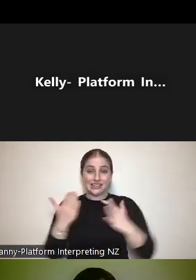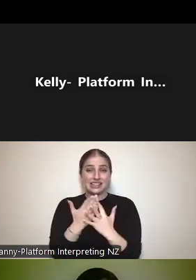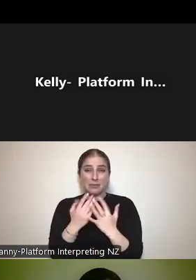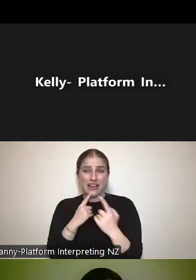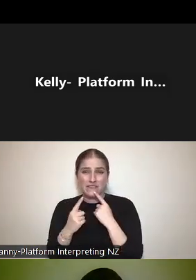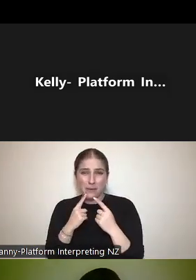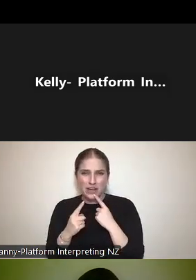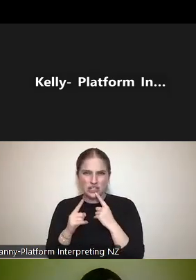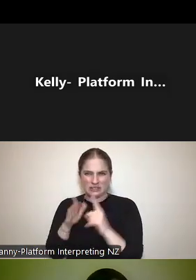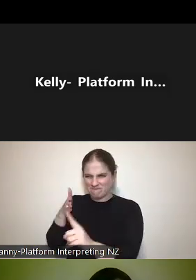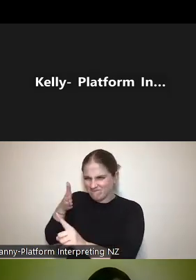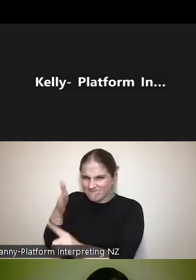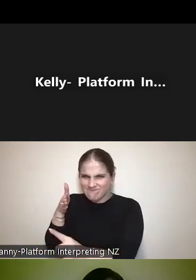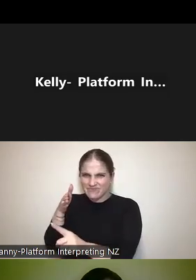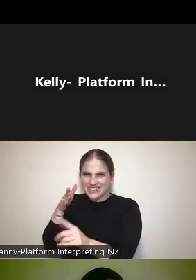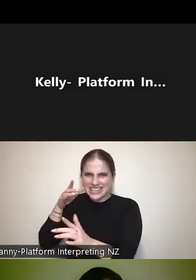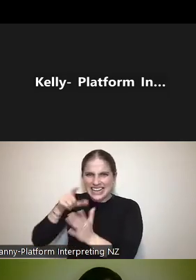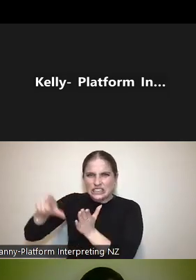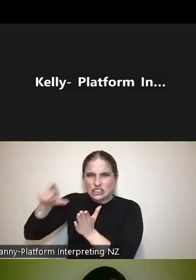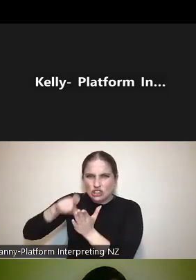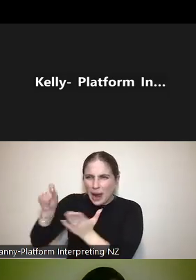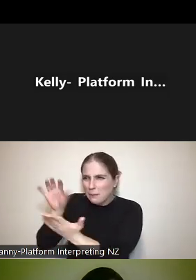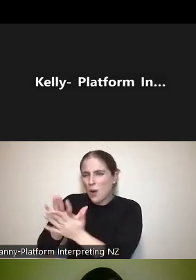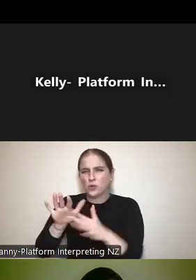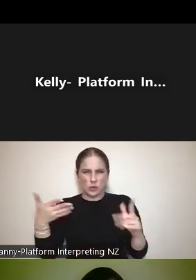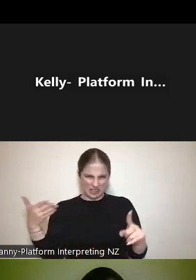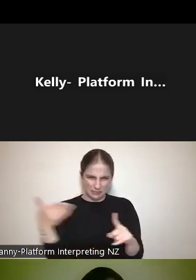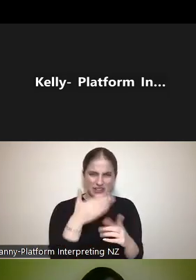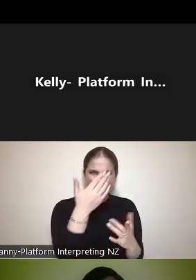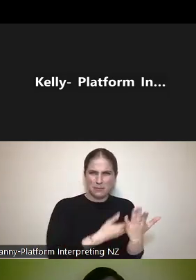Instagram posts, or a specific page, or just stick it in one specific thing.